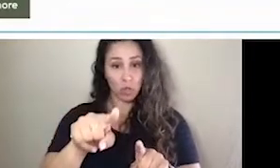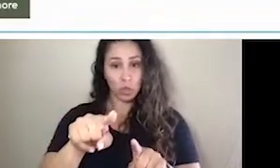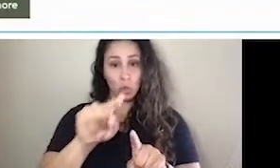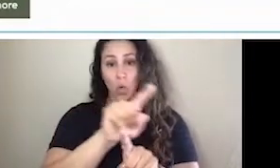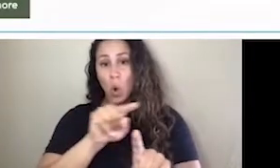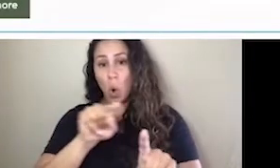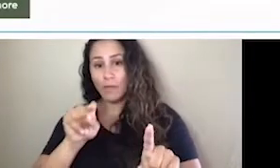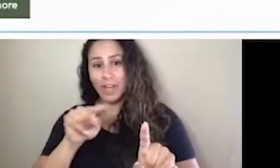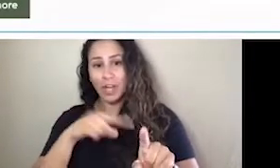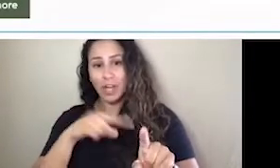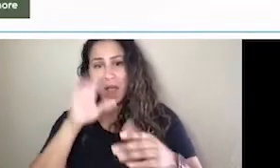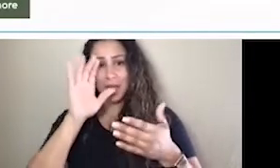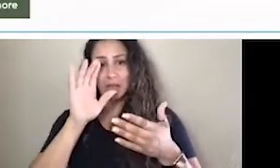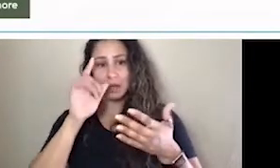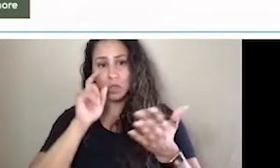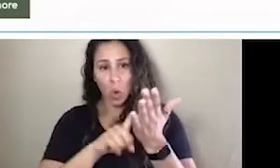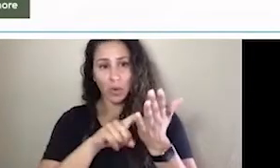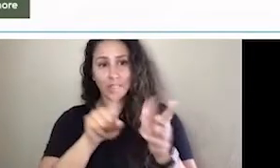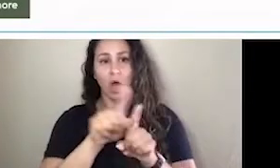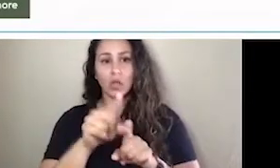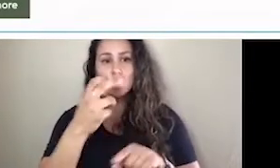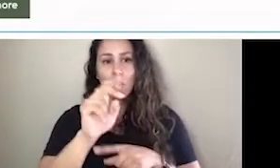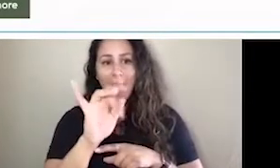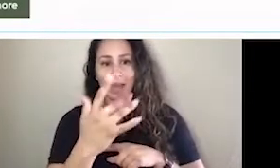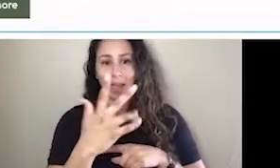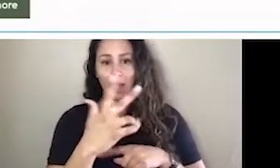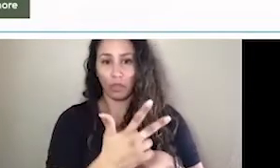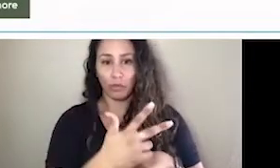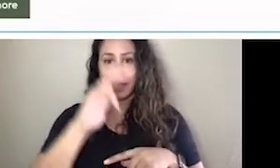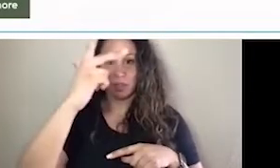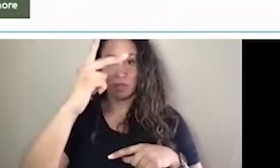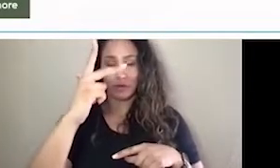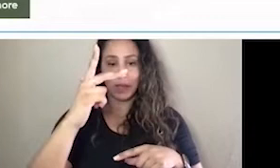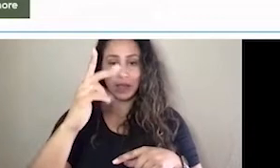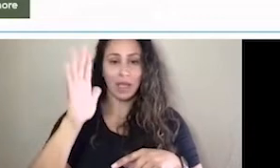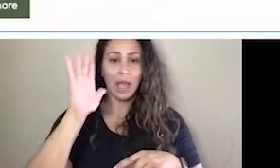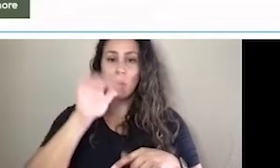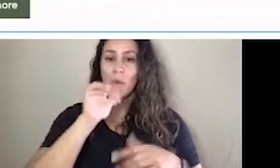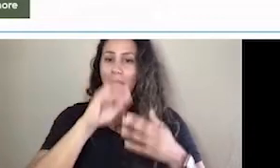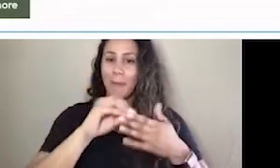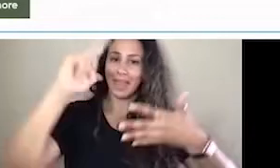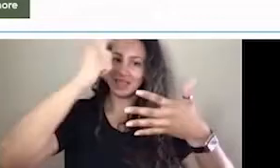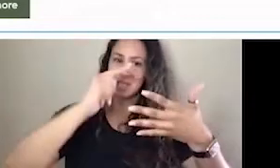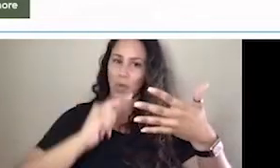MY HEADINGS WOULDN'T BE FLOWING IN SEQUENTIAL ORDER IF THAT'S THE CASE.